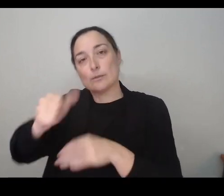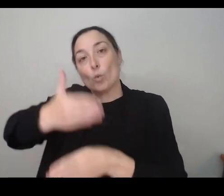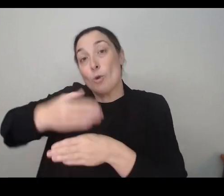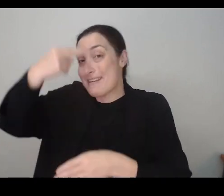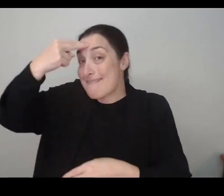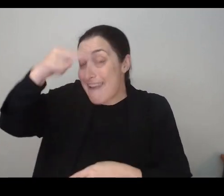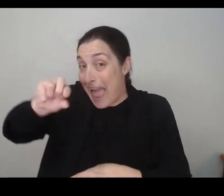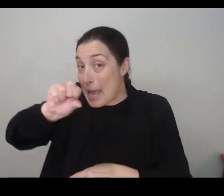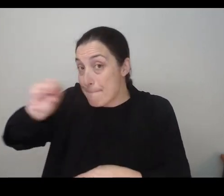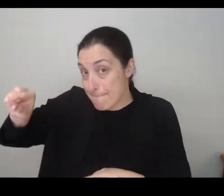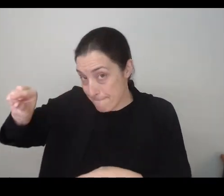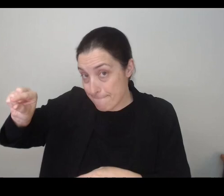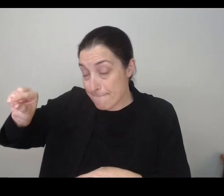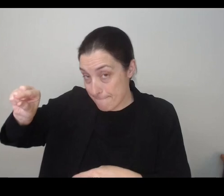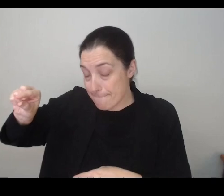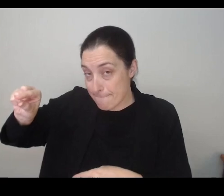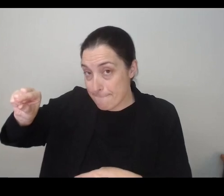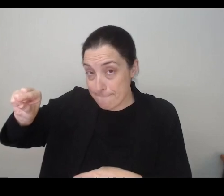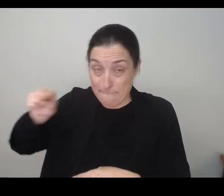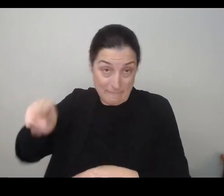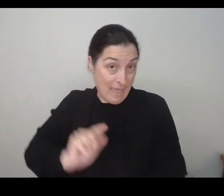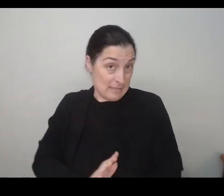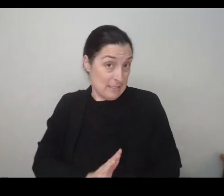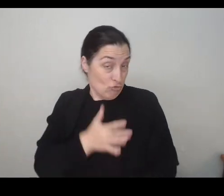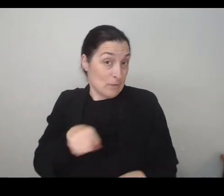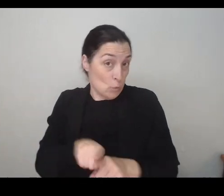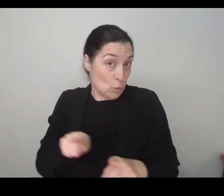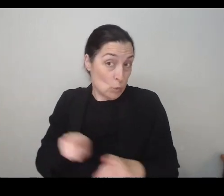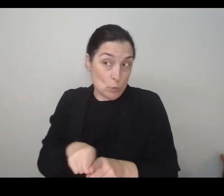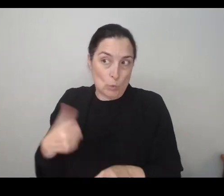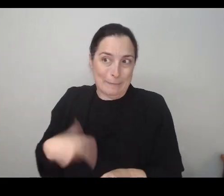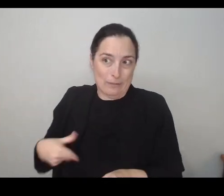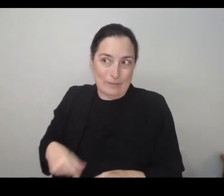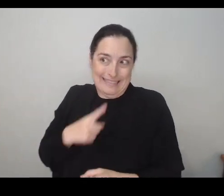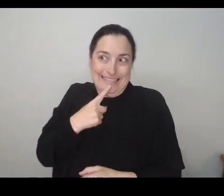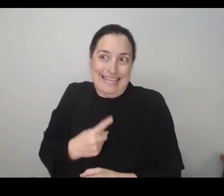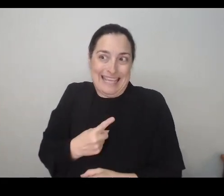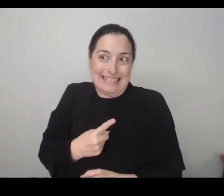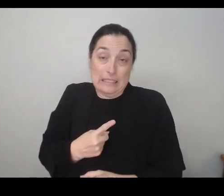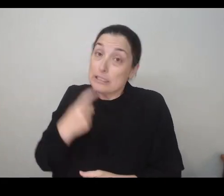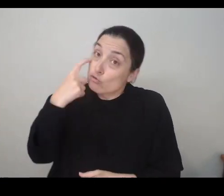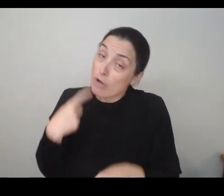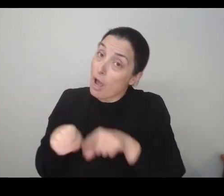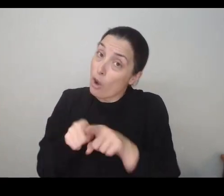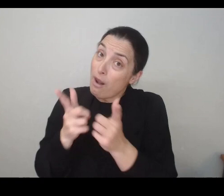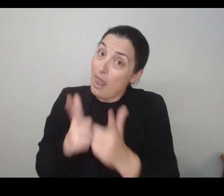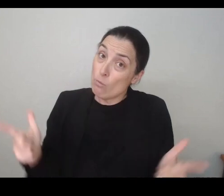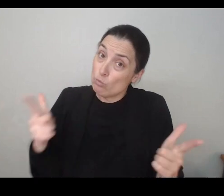And that's quite interesting, because it says first that he tried to learn Tahitian, which is not an easy thing.